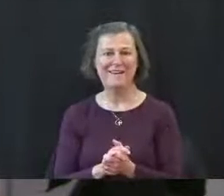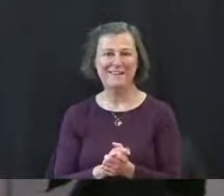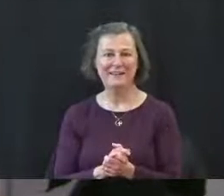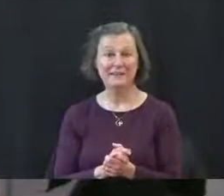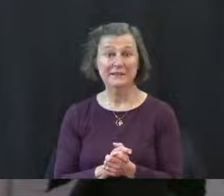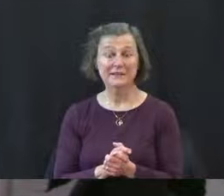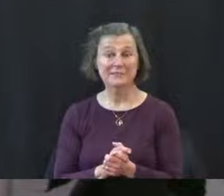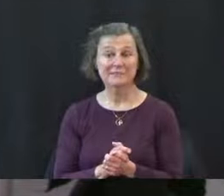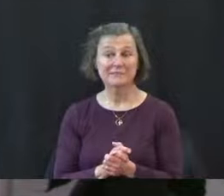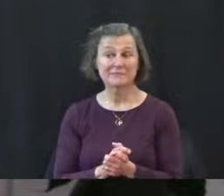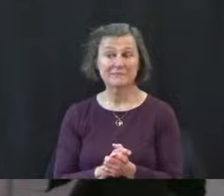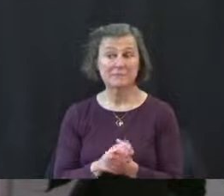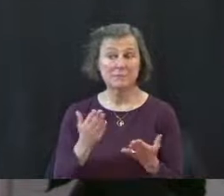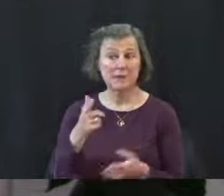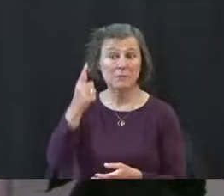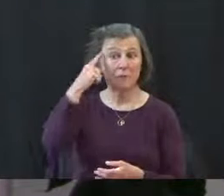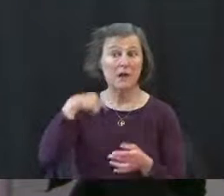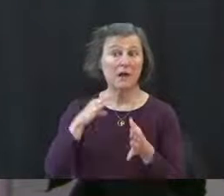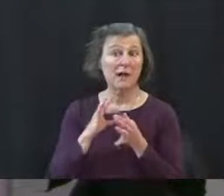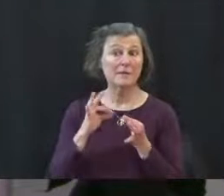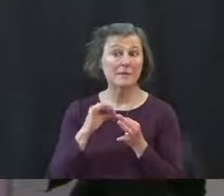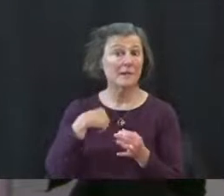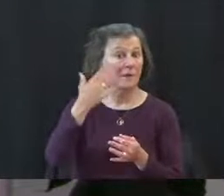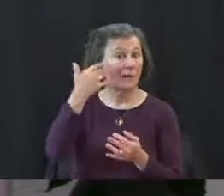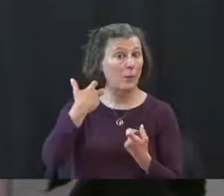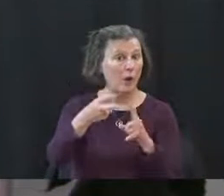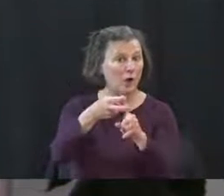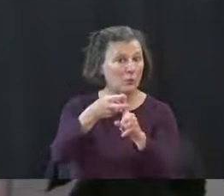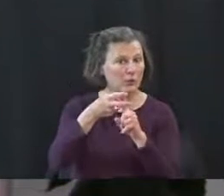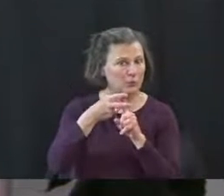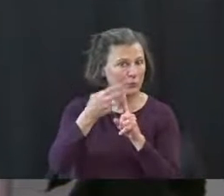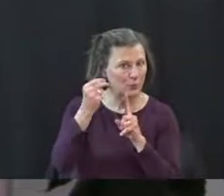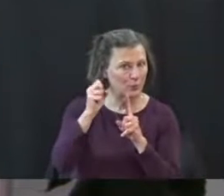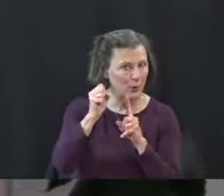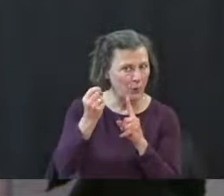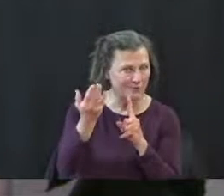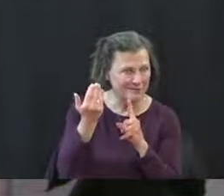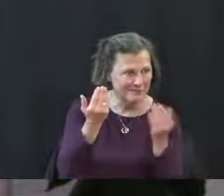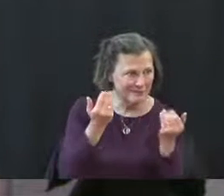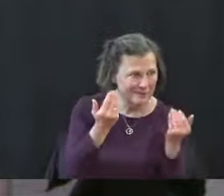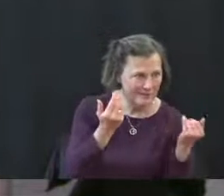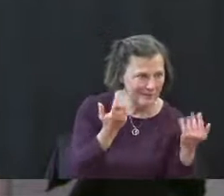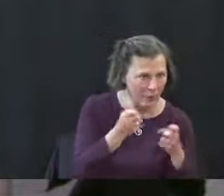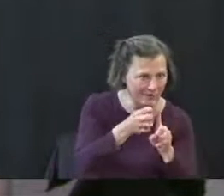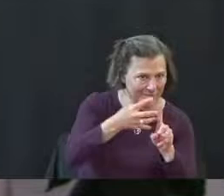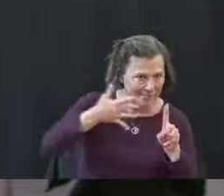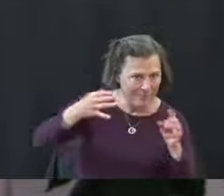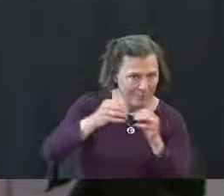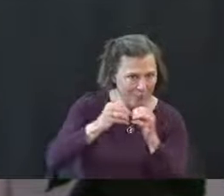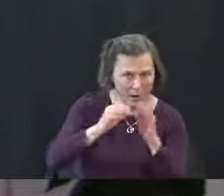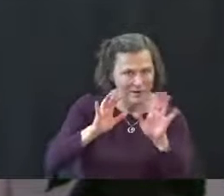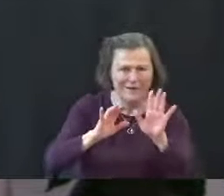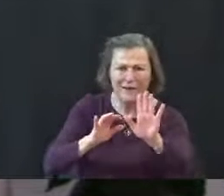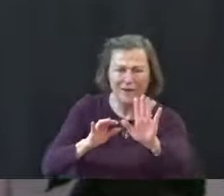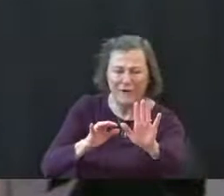You might think I’m saying this because we're trying to recruit hosts and we're trying to beef up the ranks but that's not it, that's not it.